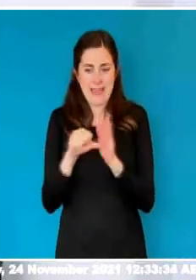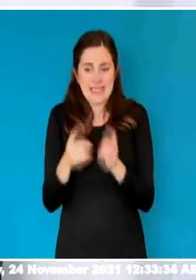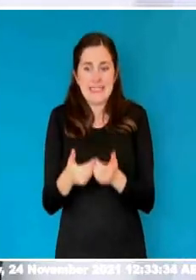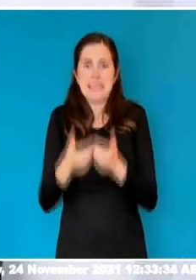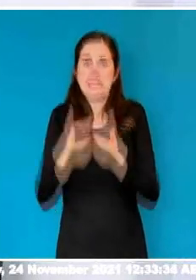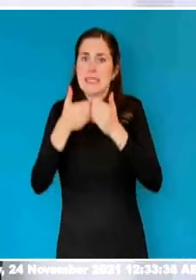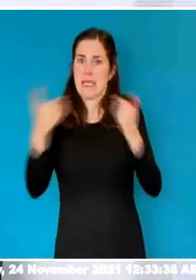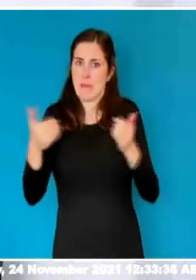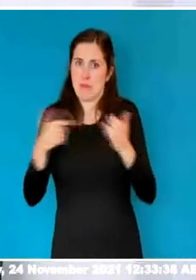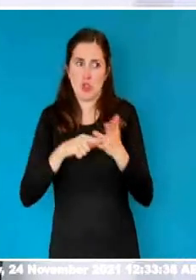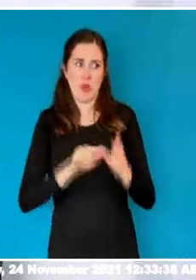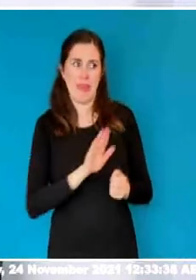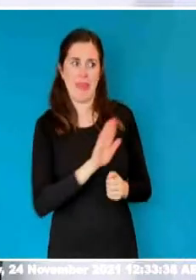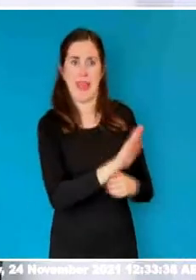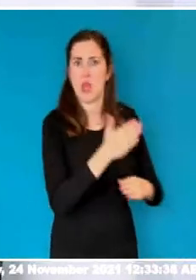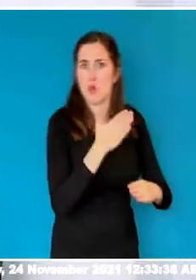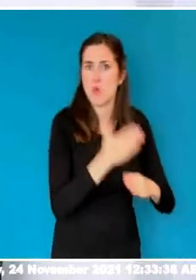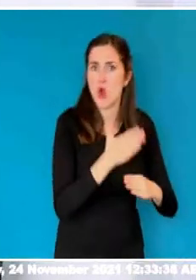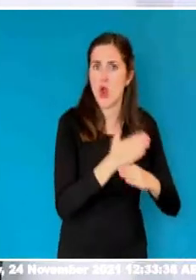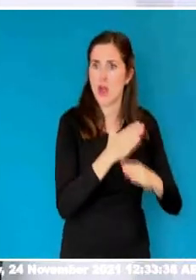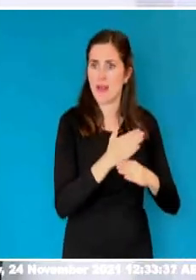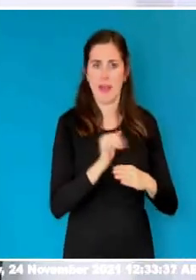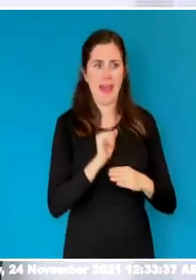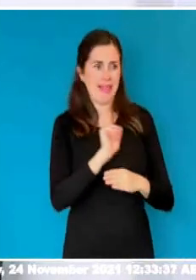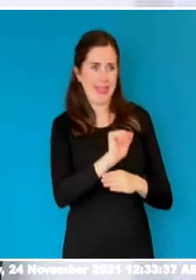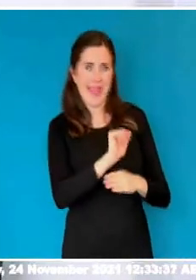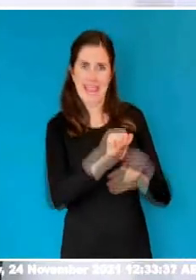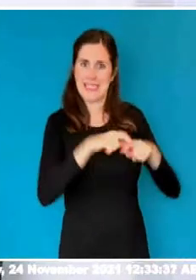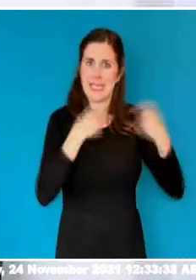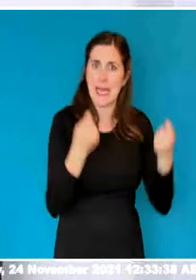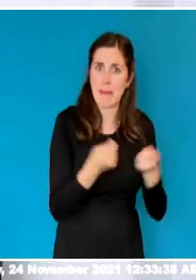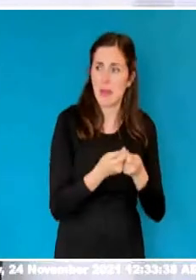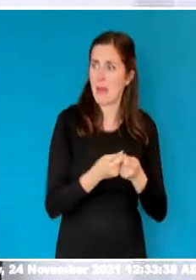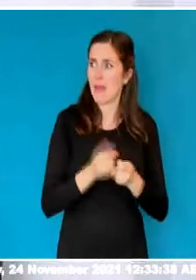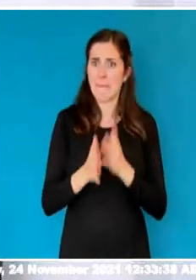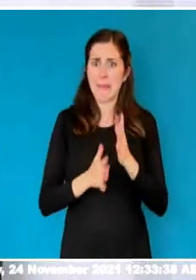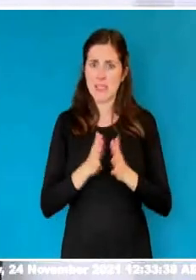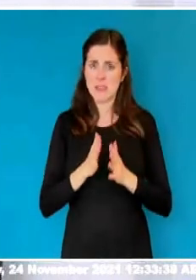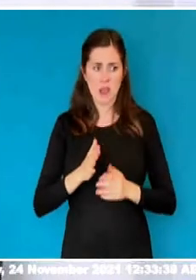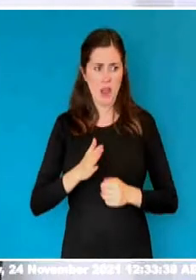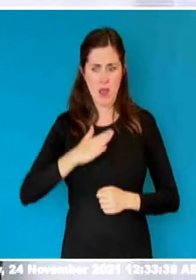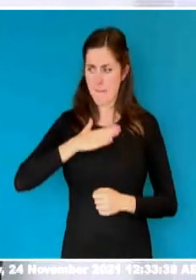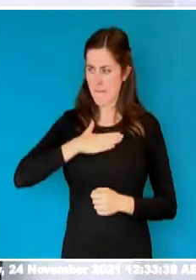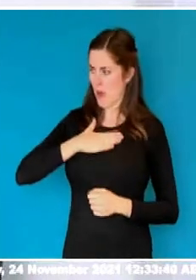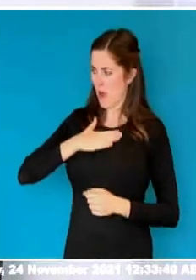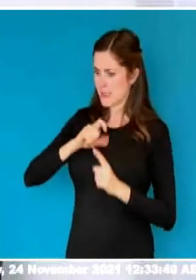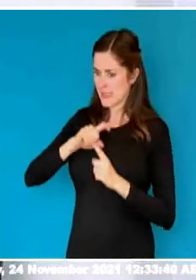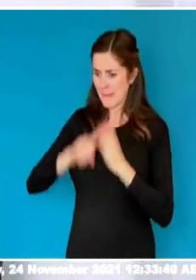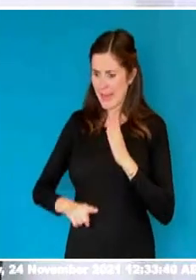So nobody takes the view that this adjustment is an employment cost of any